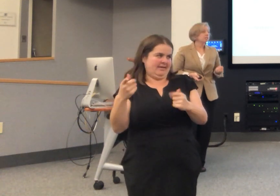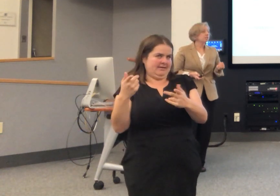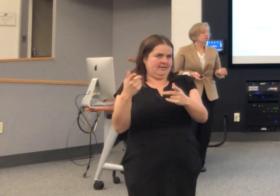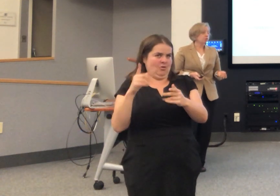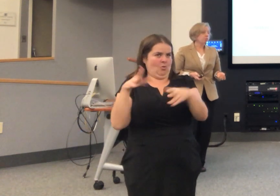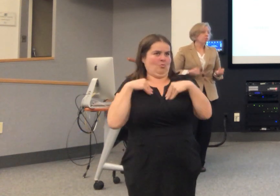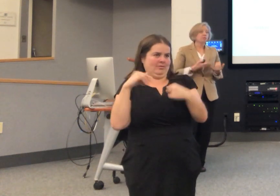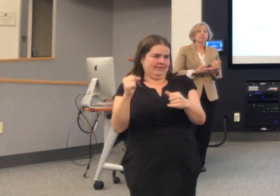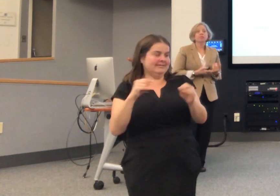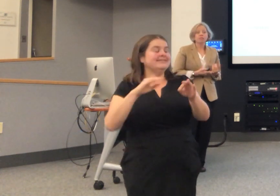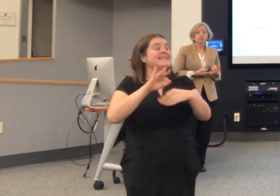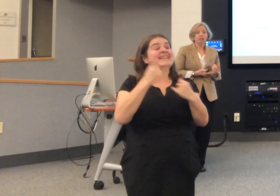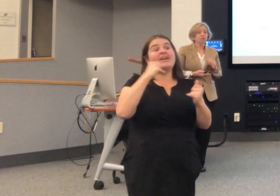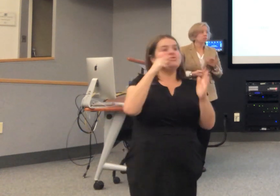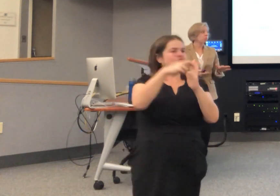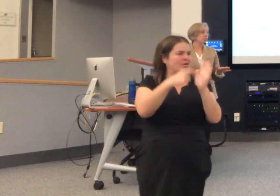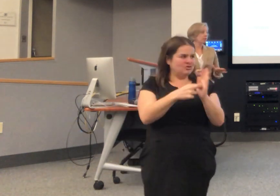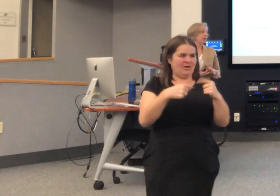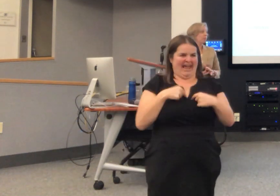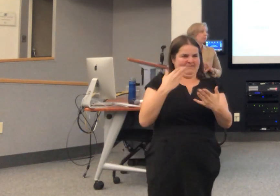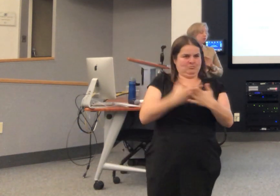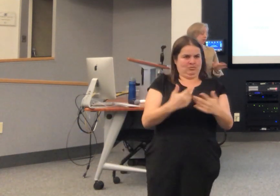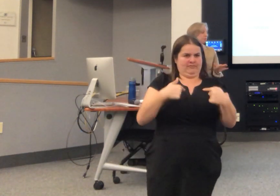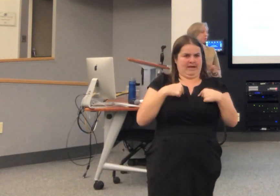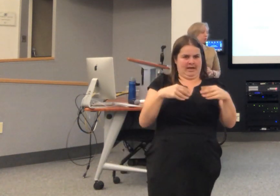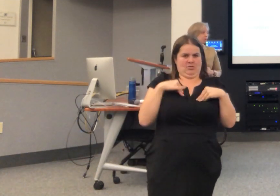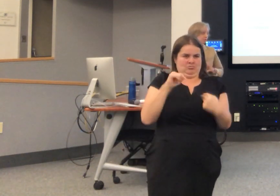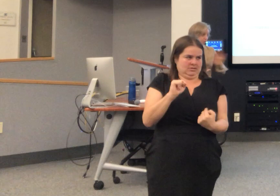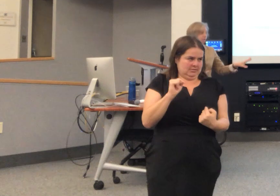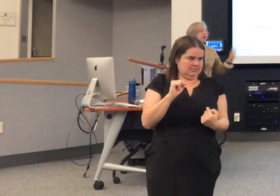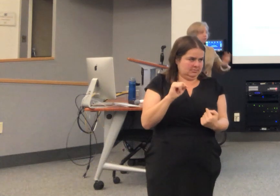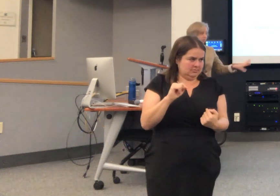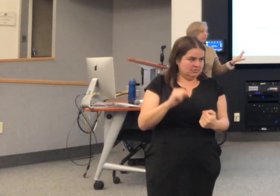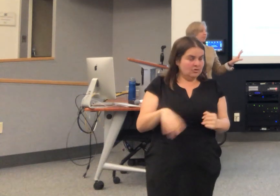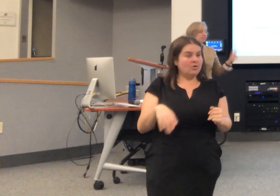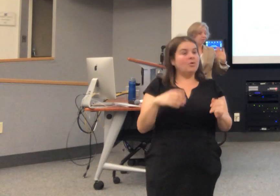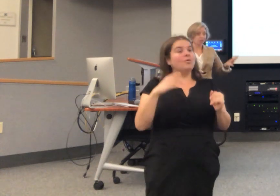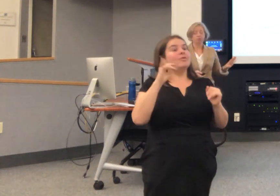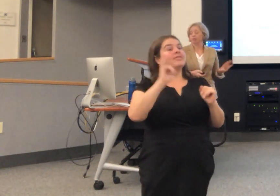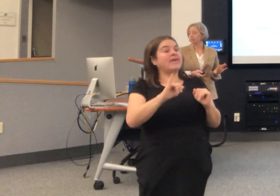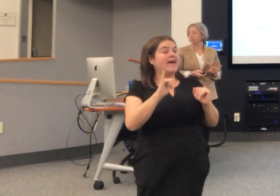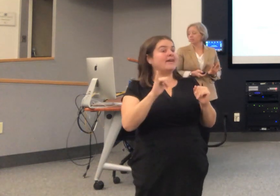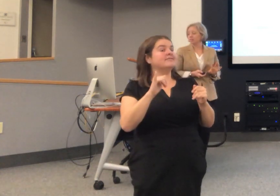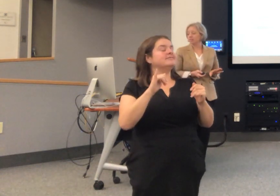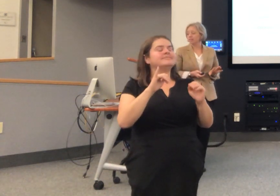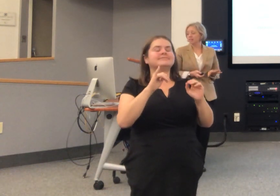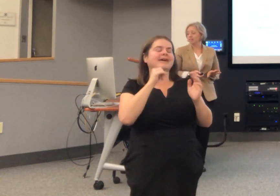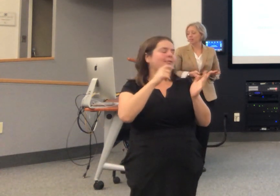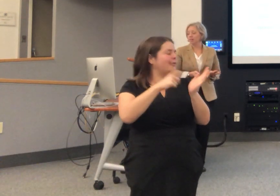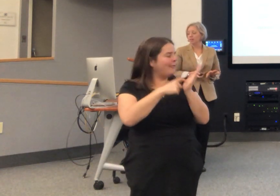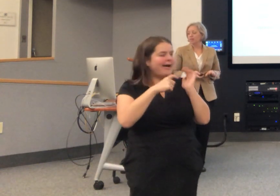It's cheap, it's $55 one time, you don't have to renew it, they took that out of the copyright law and removal of renewal necessary.